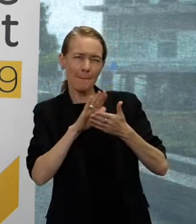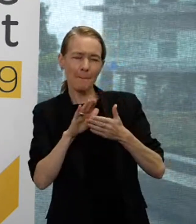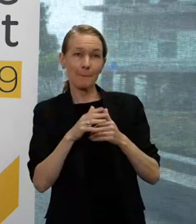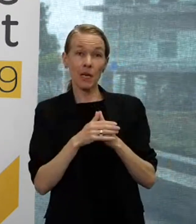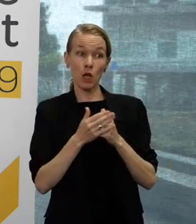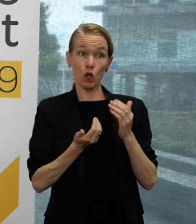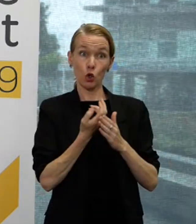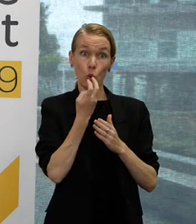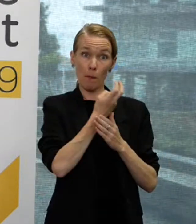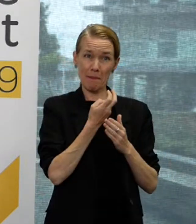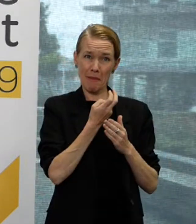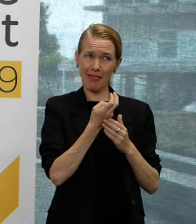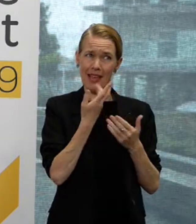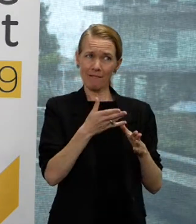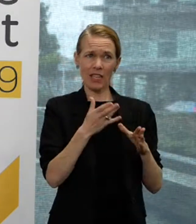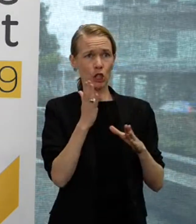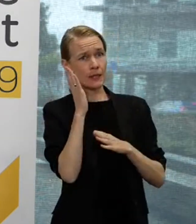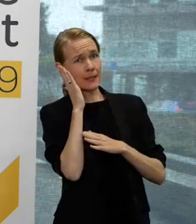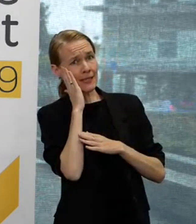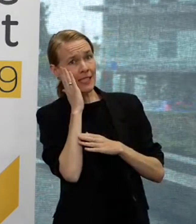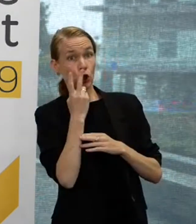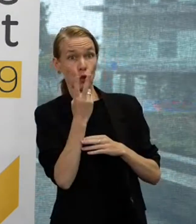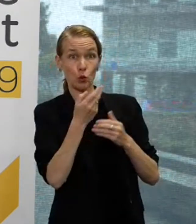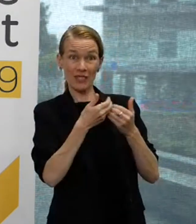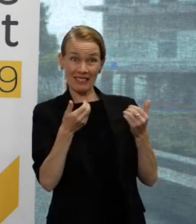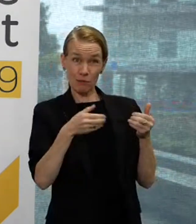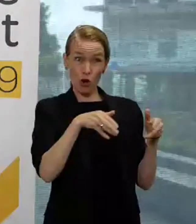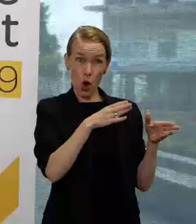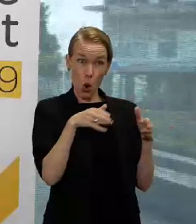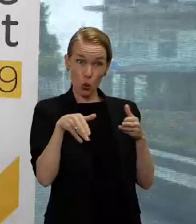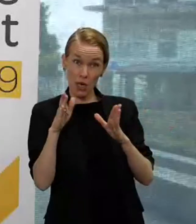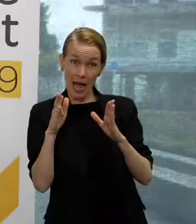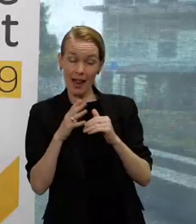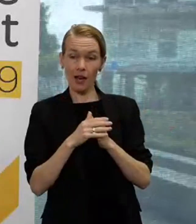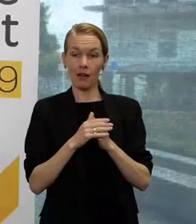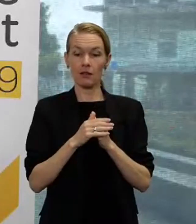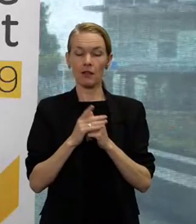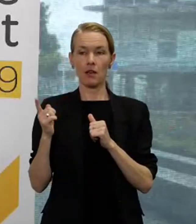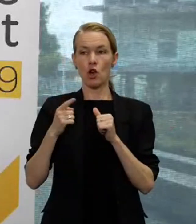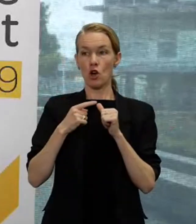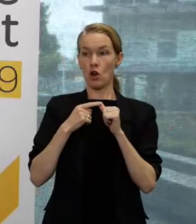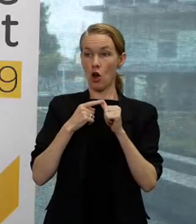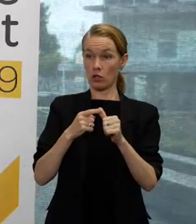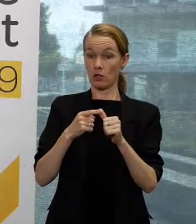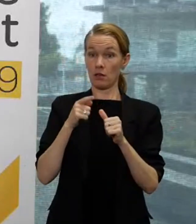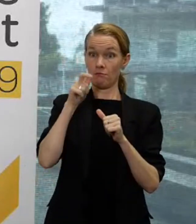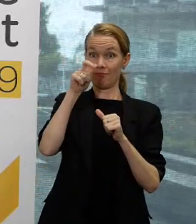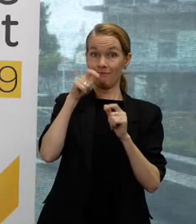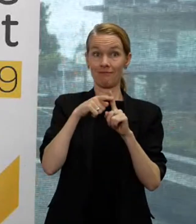Yes, so he drove to New Plymouth himself on Tuesday.